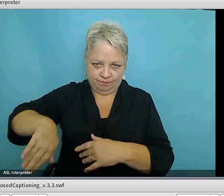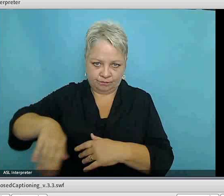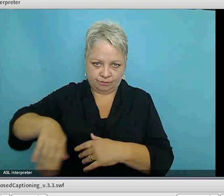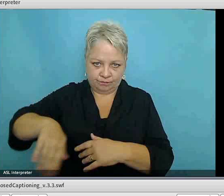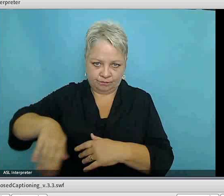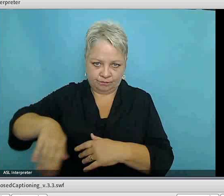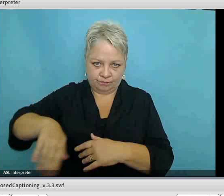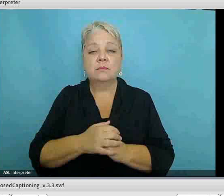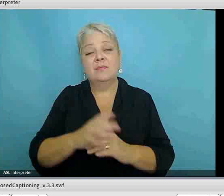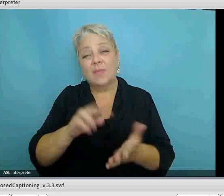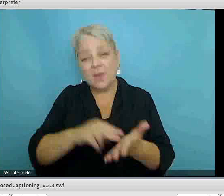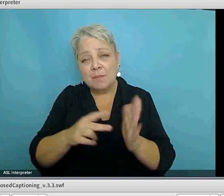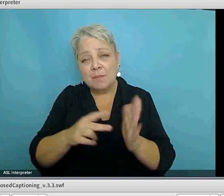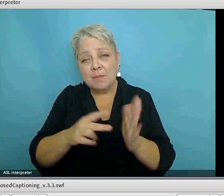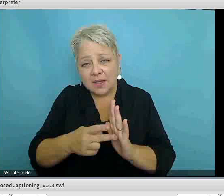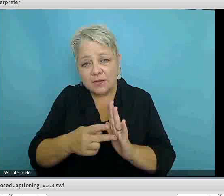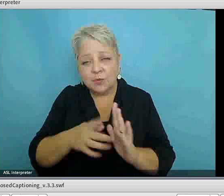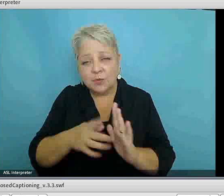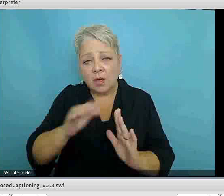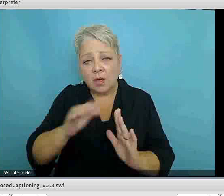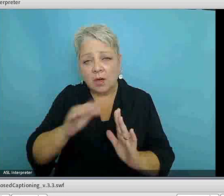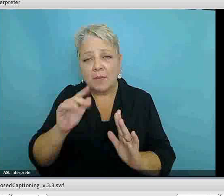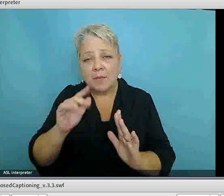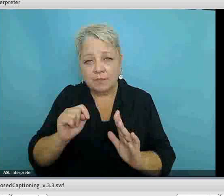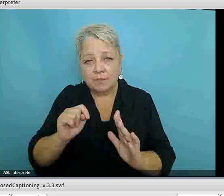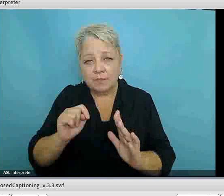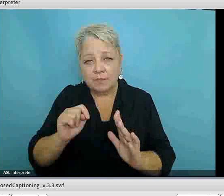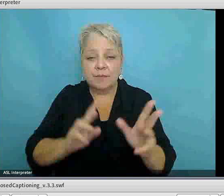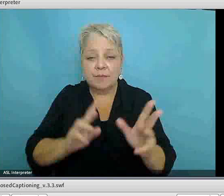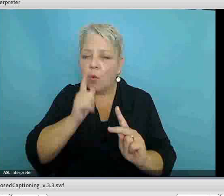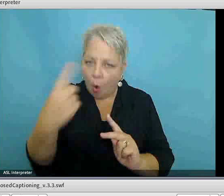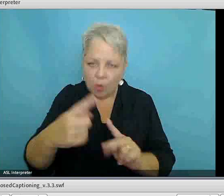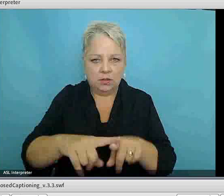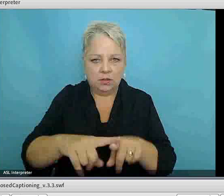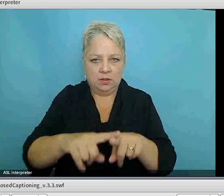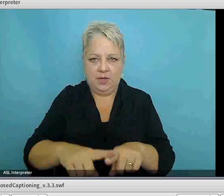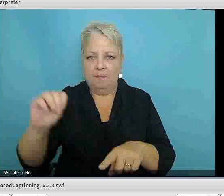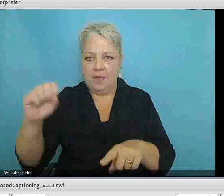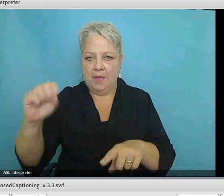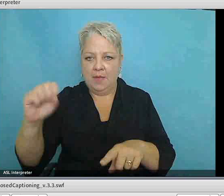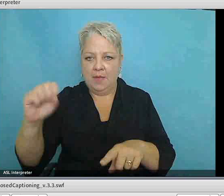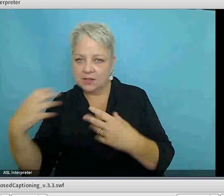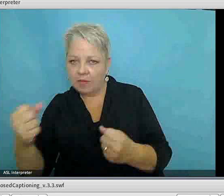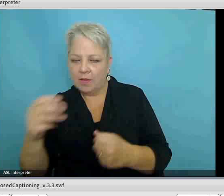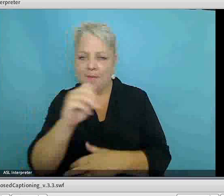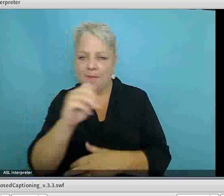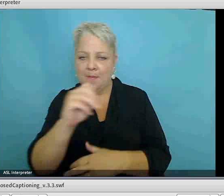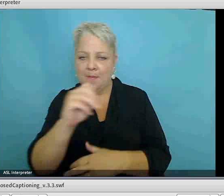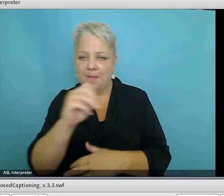talking about are people who only have MassHealth and Medicare insurance.